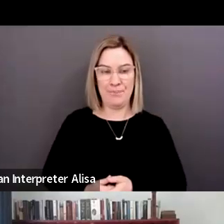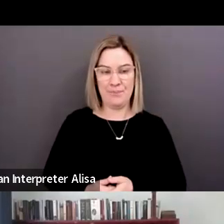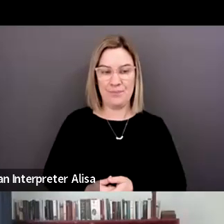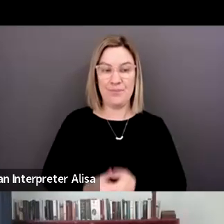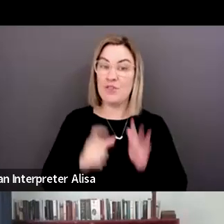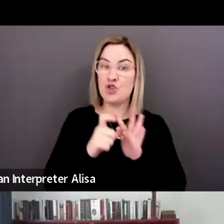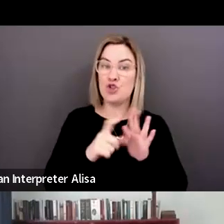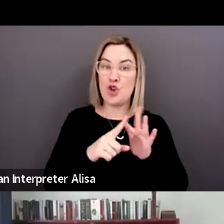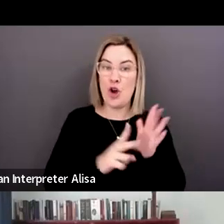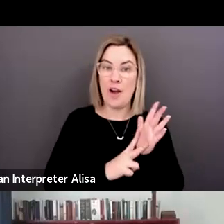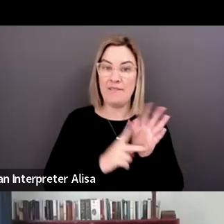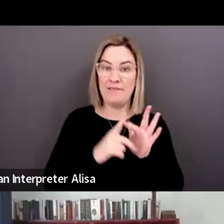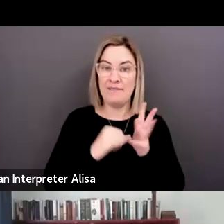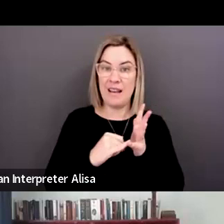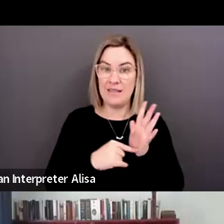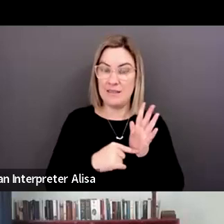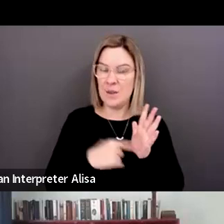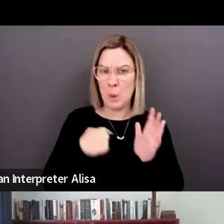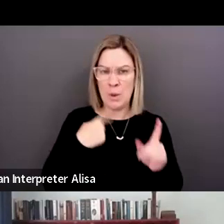guess, power dilemma.